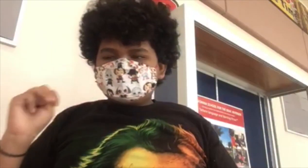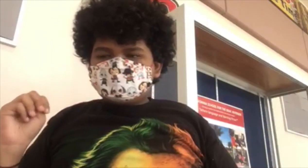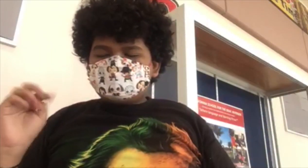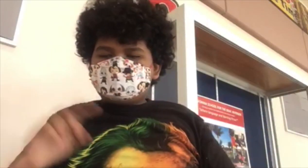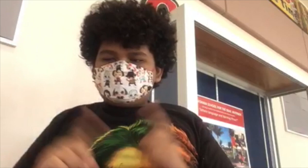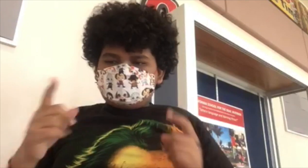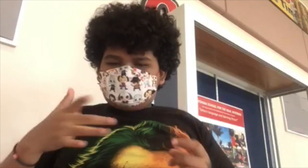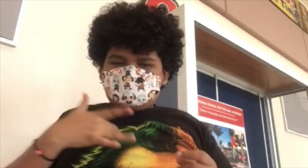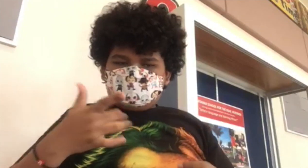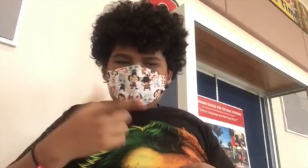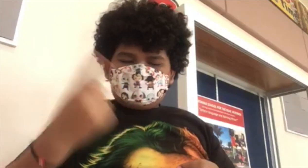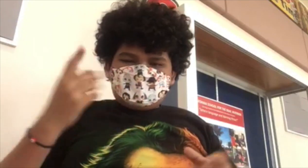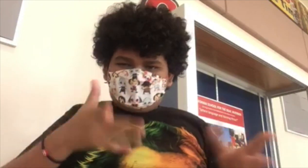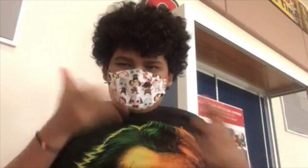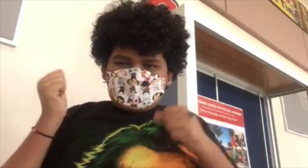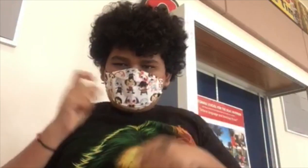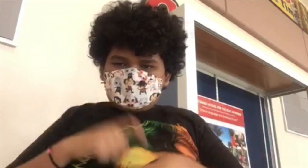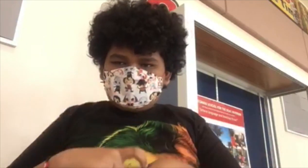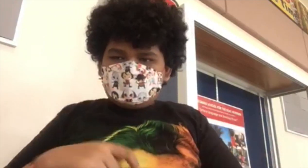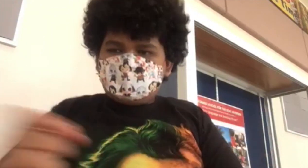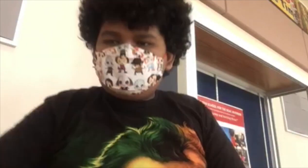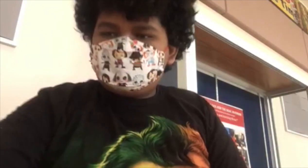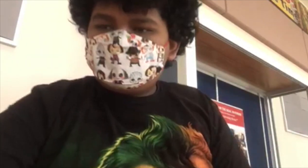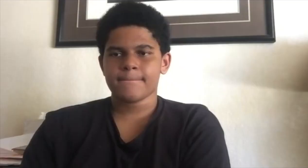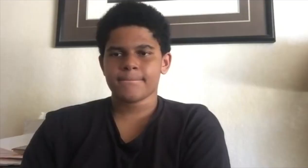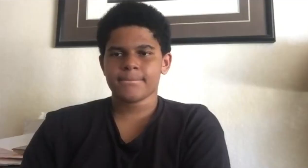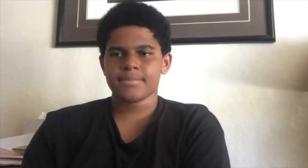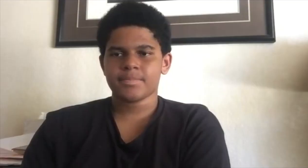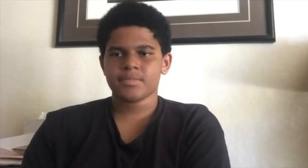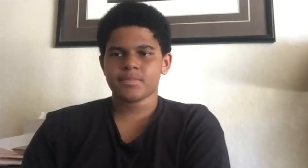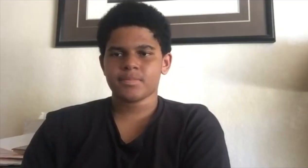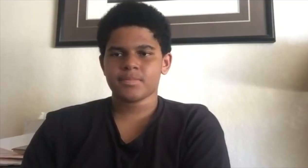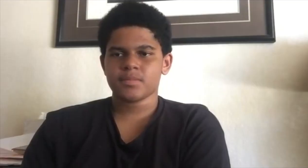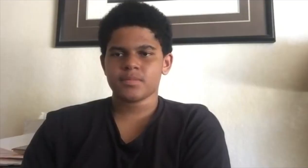Was happy but with zoom but. It just feels like time is gone by so quick.